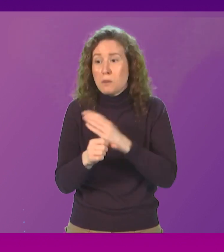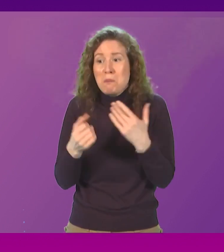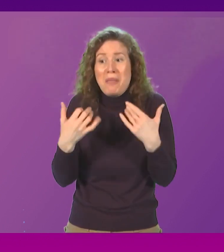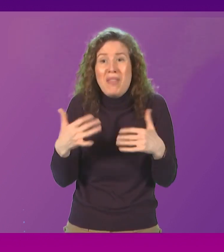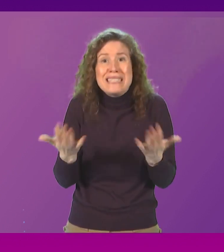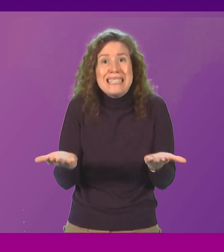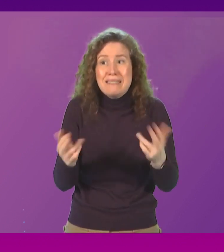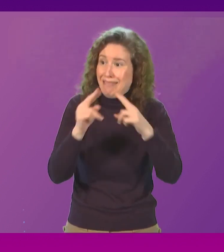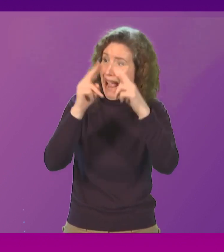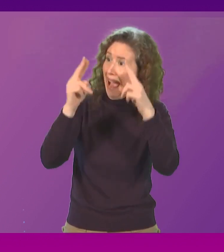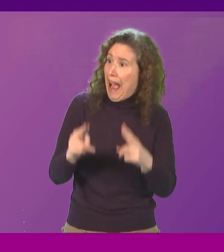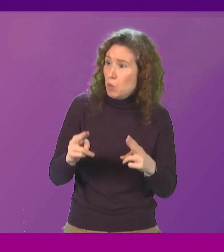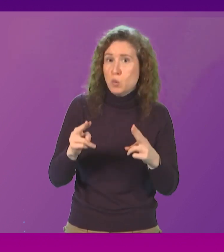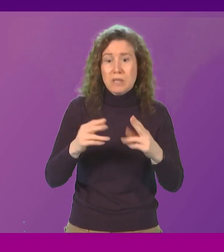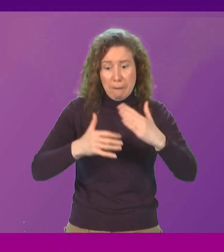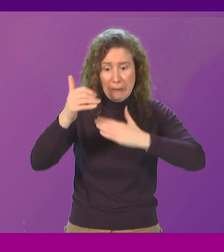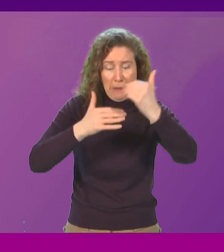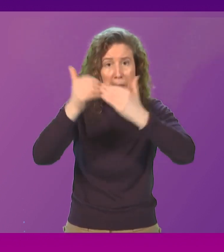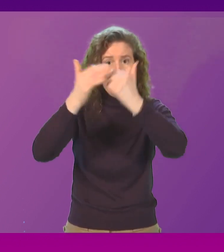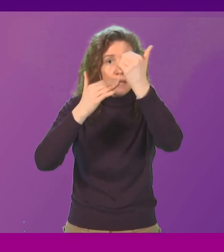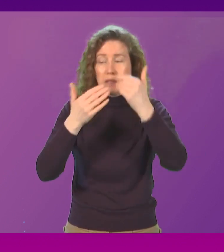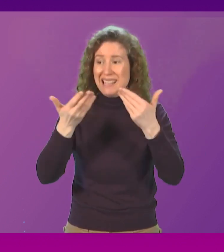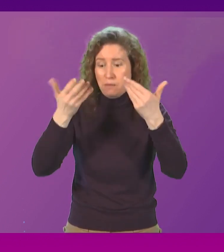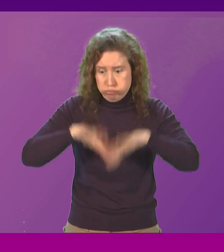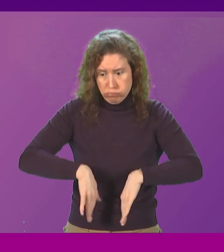The house that Sturgeon, Salmond and Murrell built is collapsing.